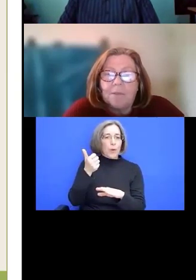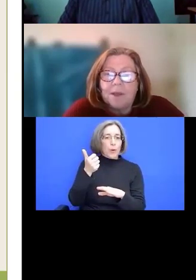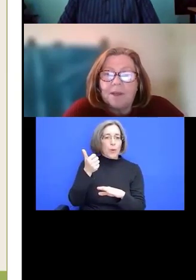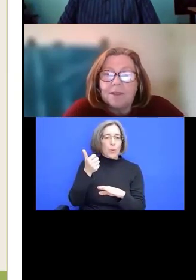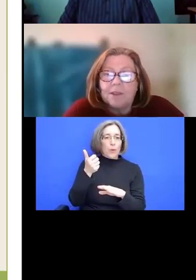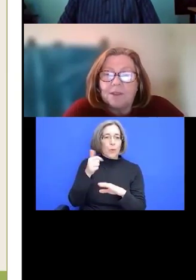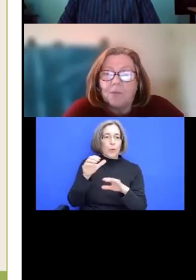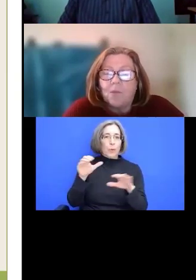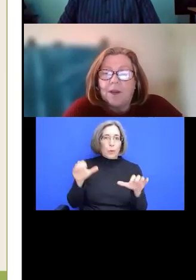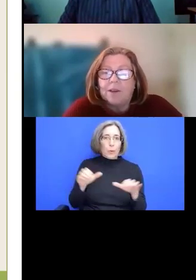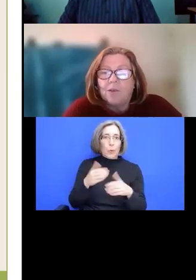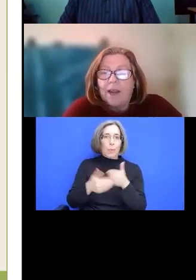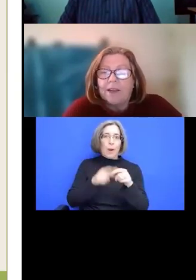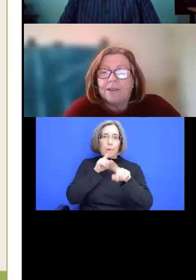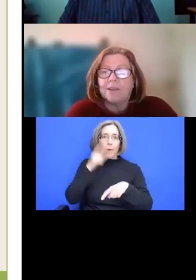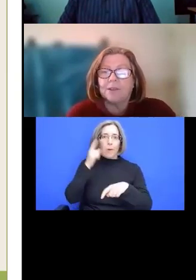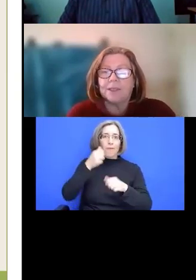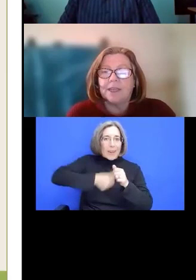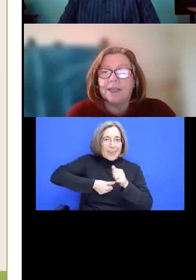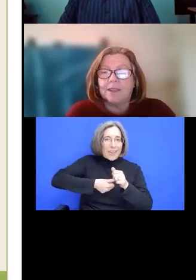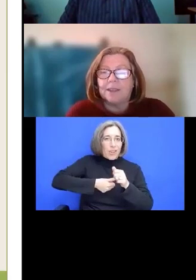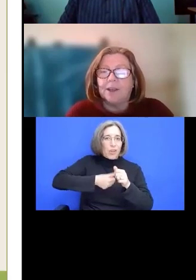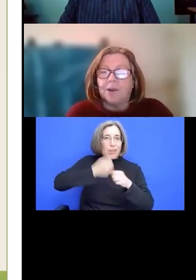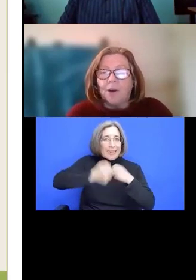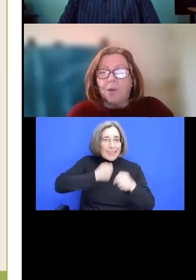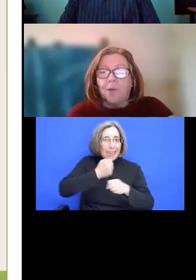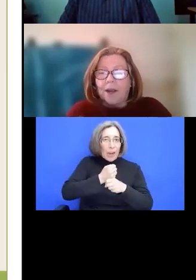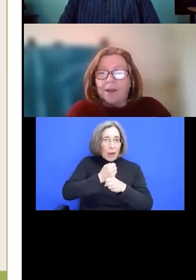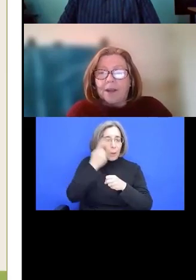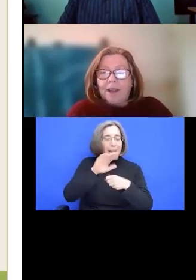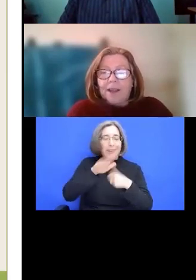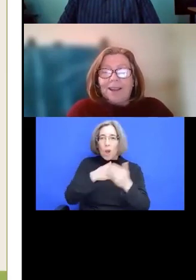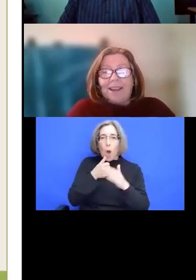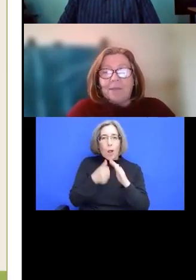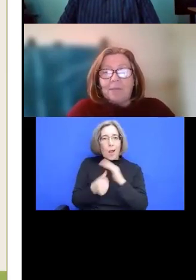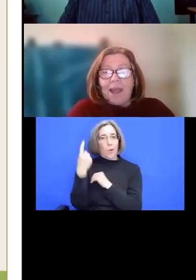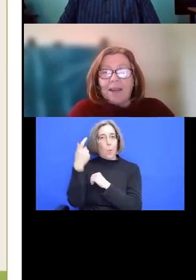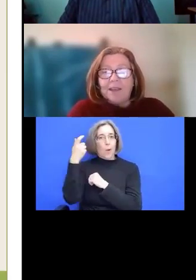because it's one grant. So you'll see year 01 at the end